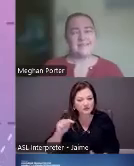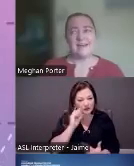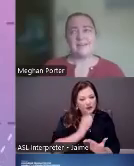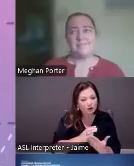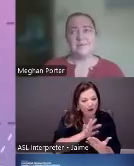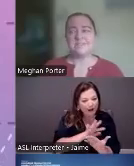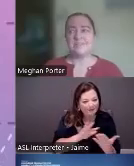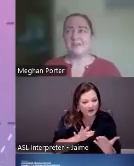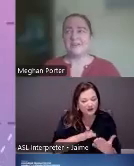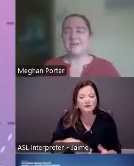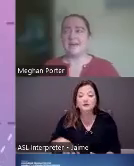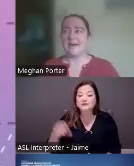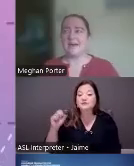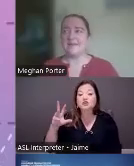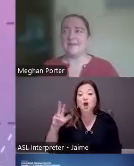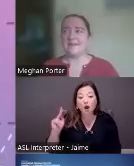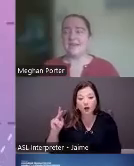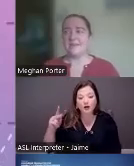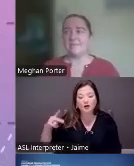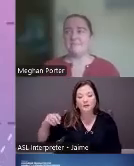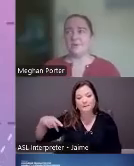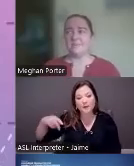Stock posts, they're a type of post